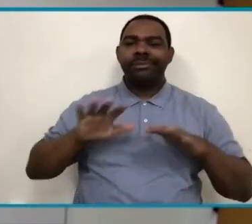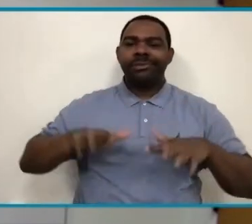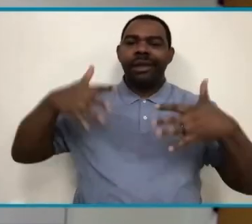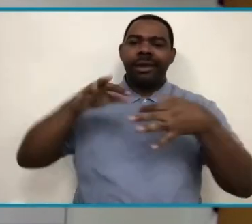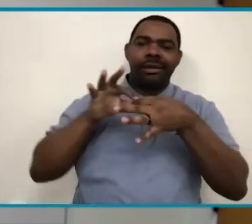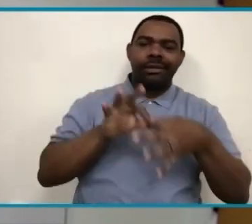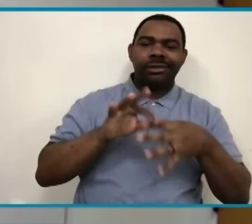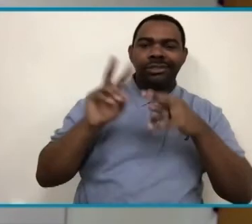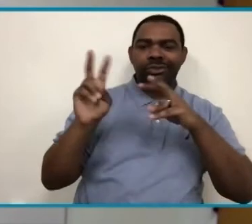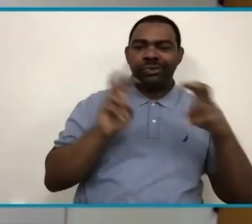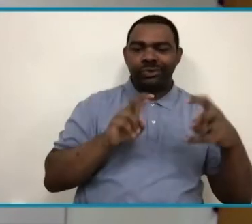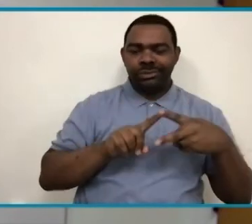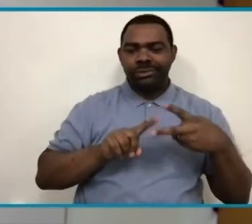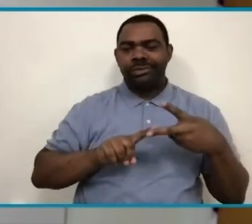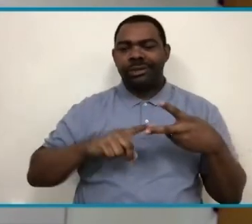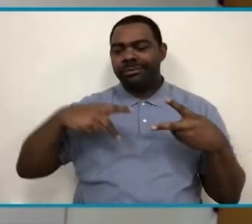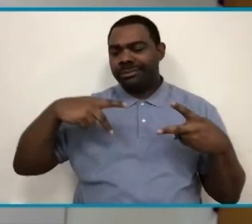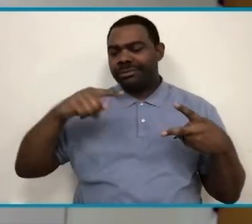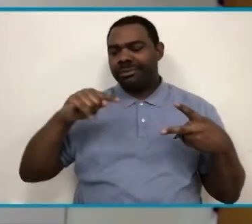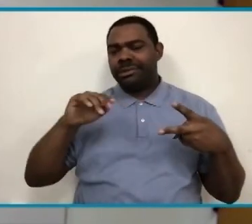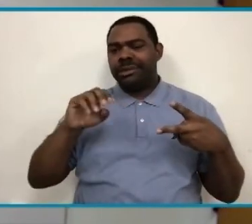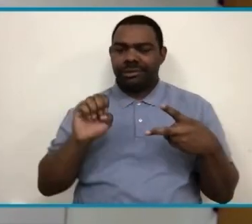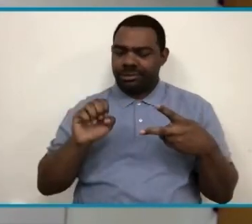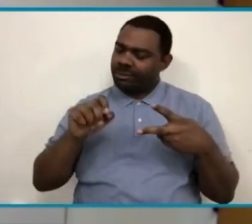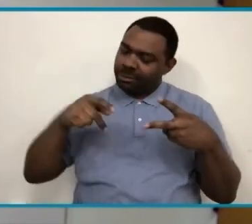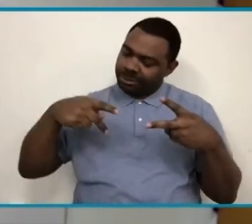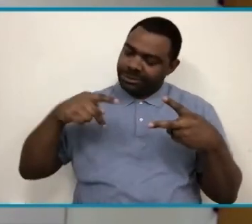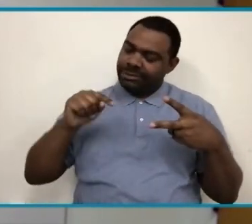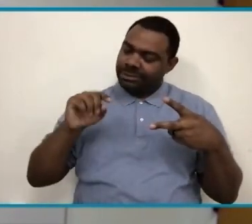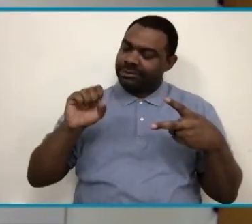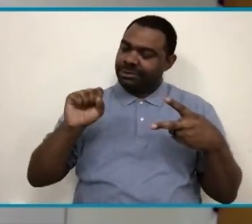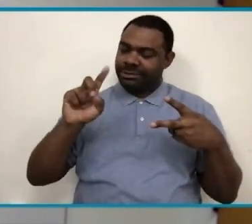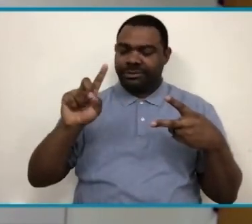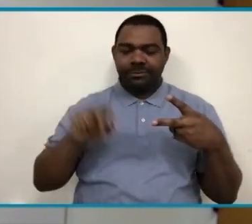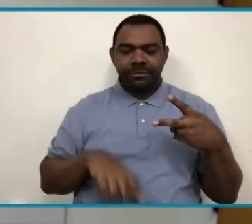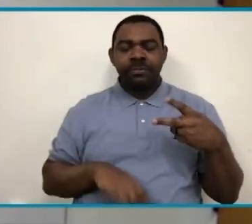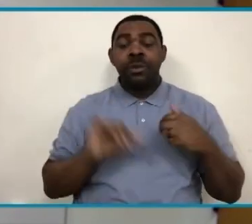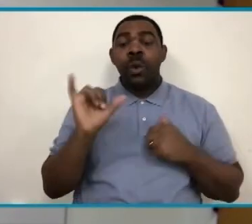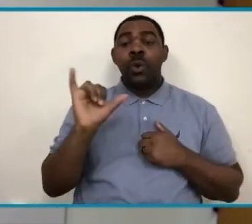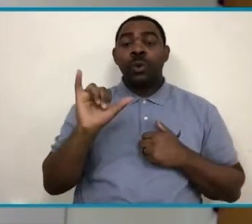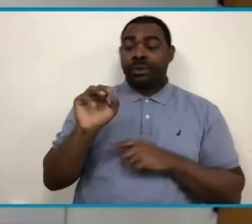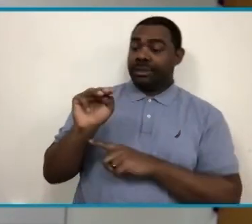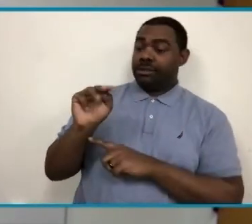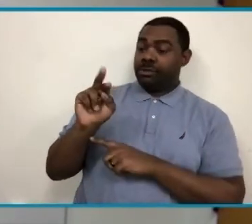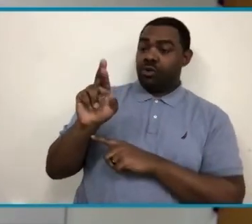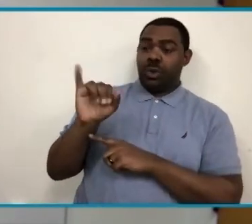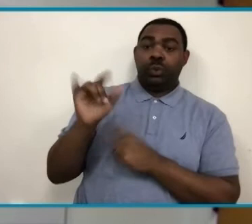disorder. Also within the MRI environment, we're using a technology called magnetic resonance spectroscopy.